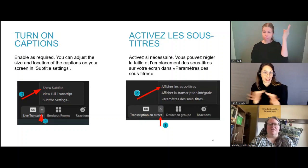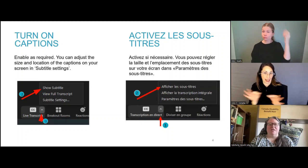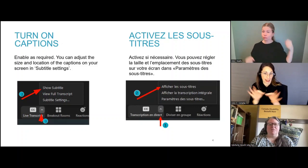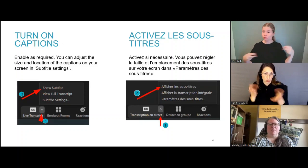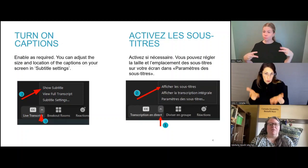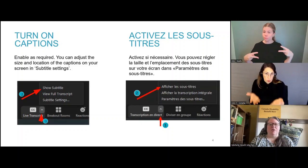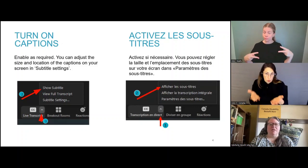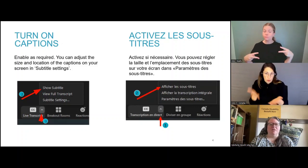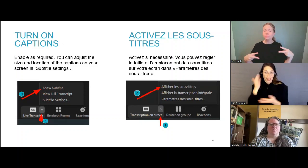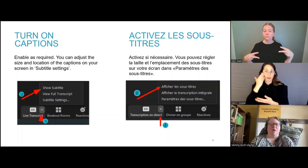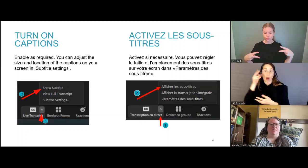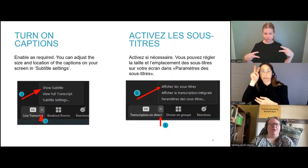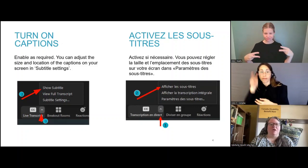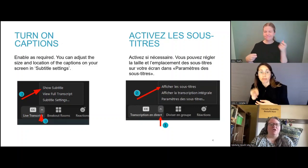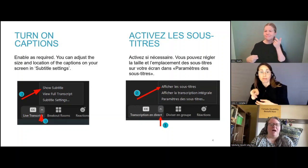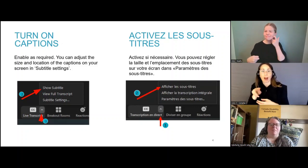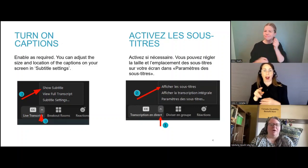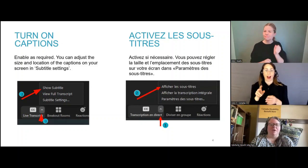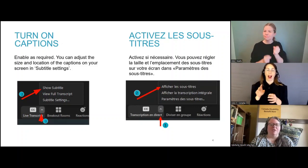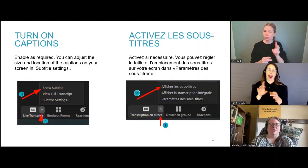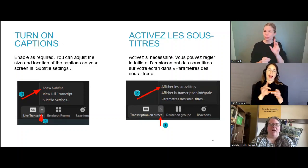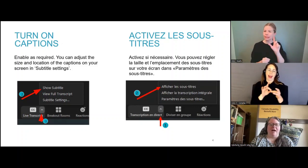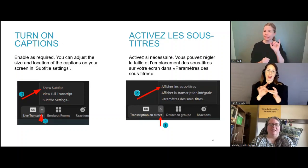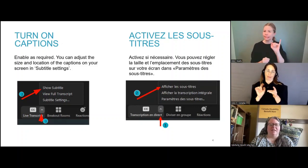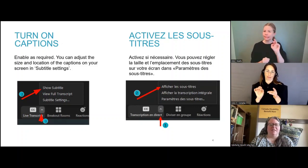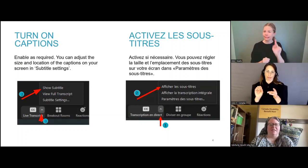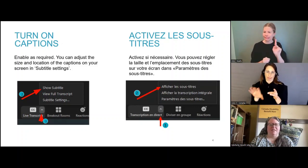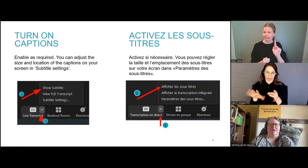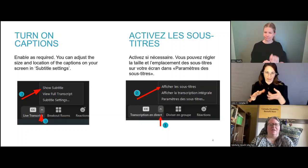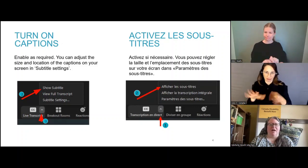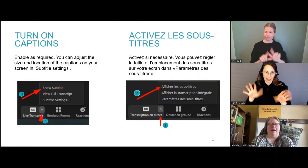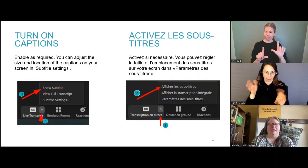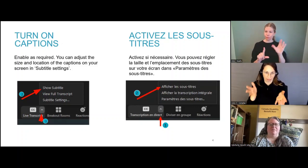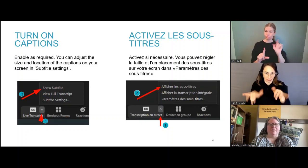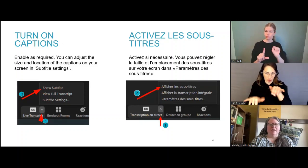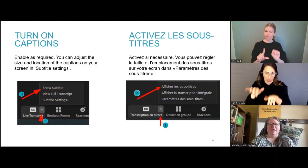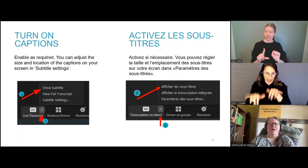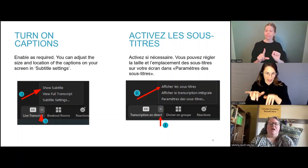THAT HAS BEEN PUT IN THE WEBINAR CHAT BOX ONLINE.